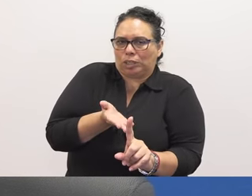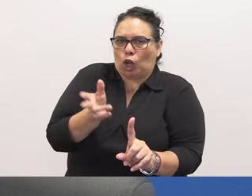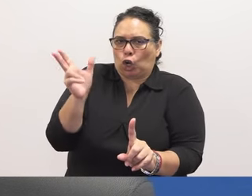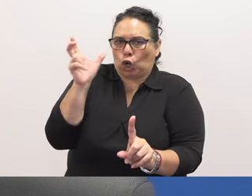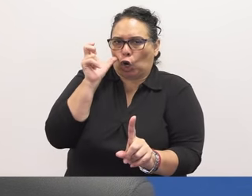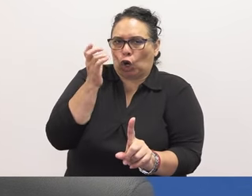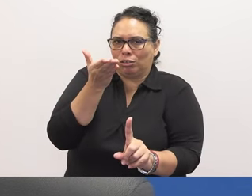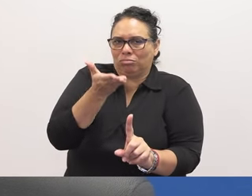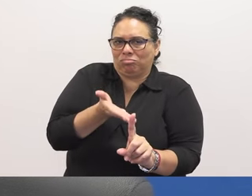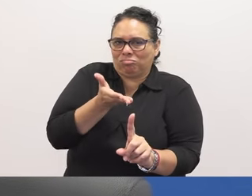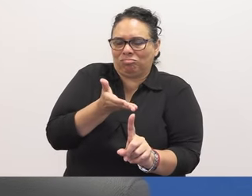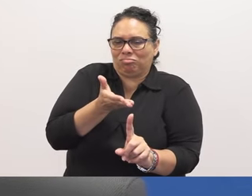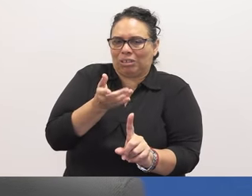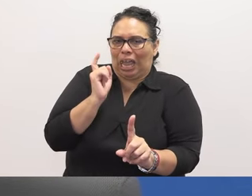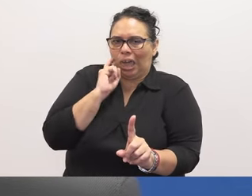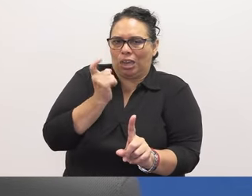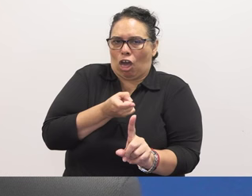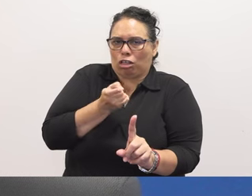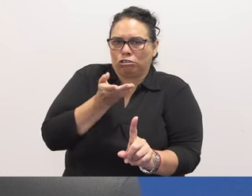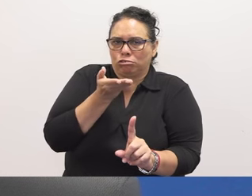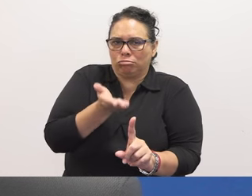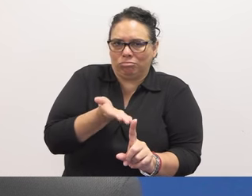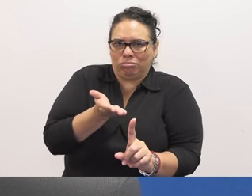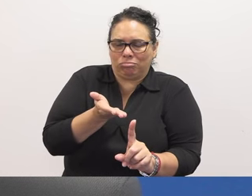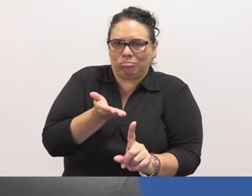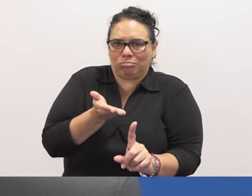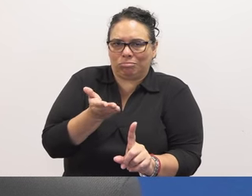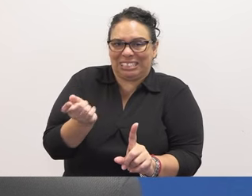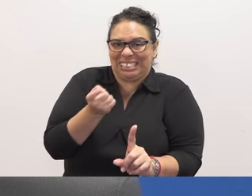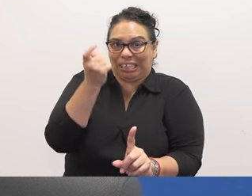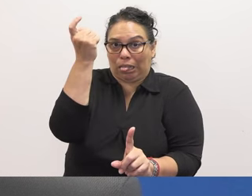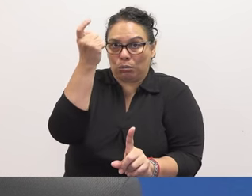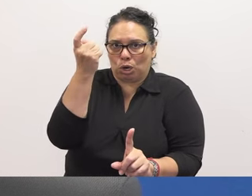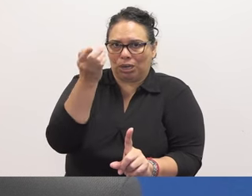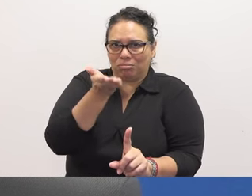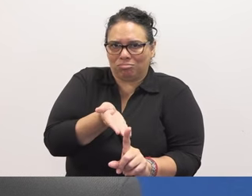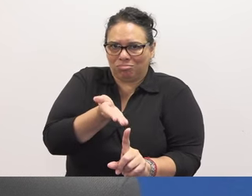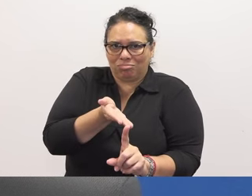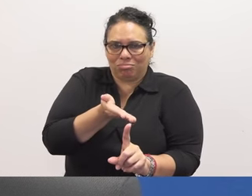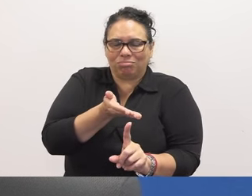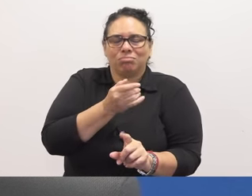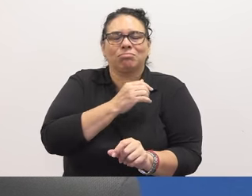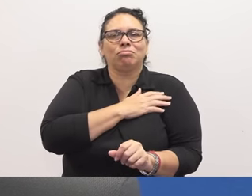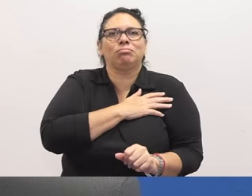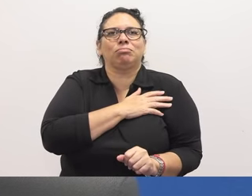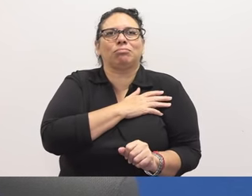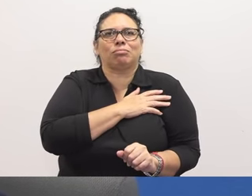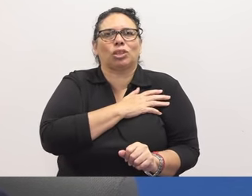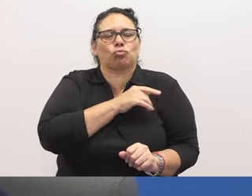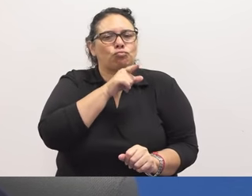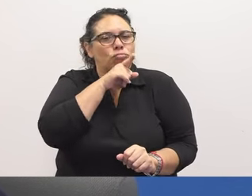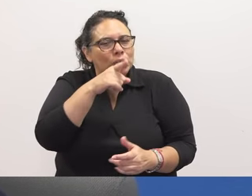of being celebrated. And what we're really talking about as a system